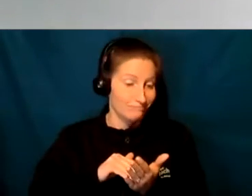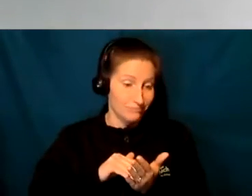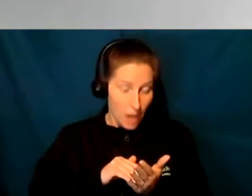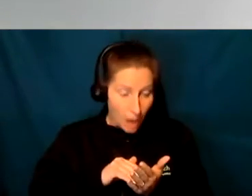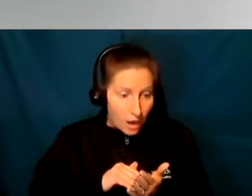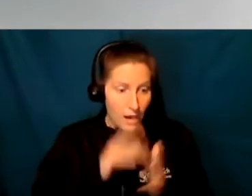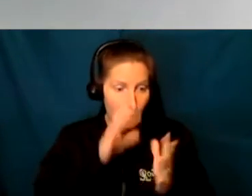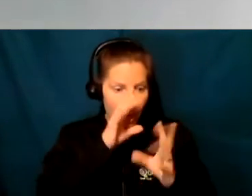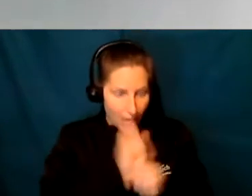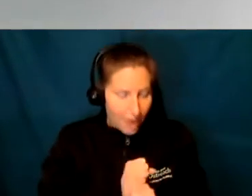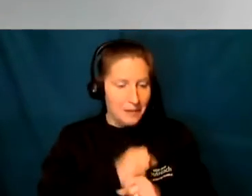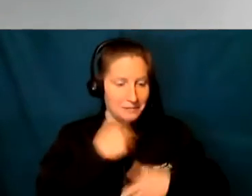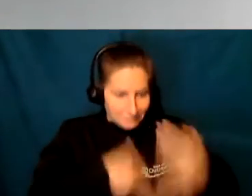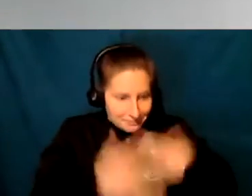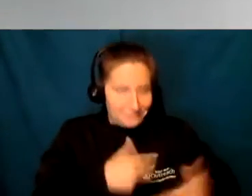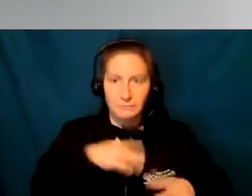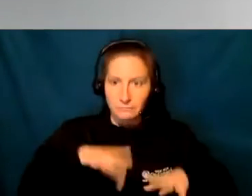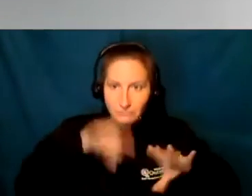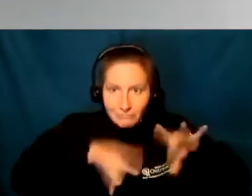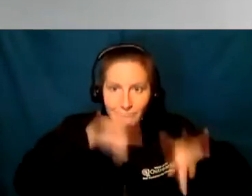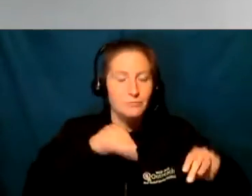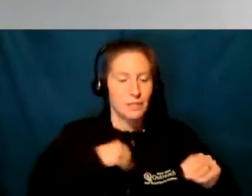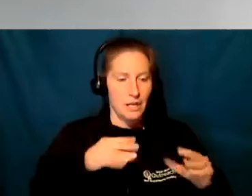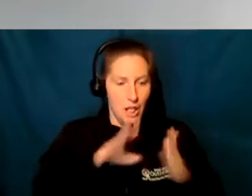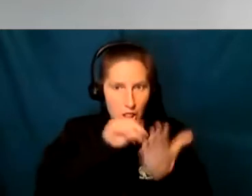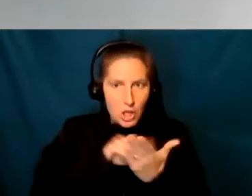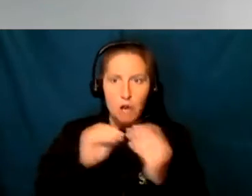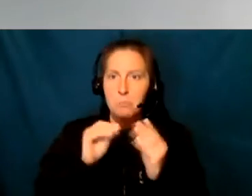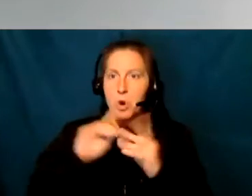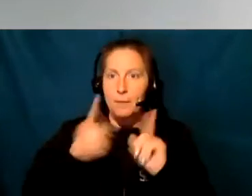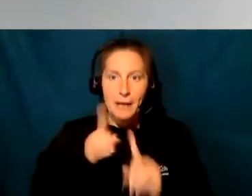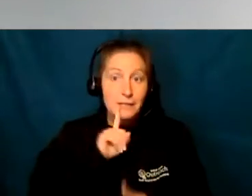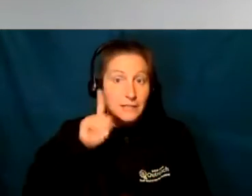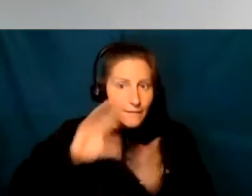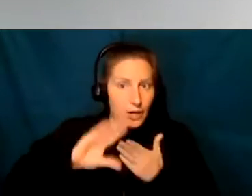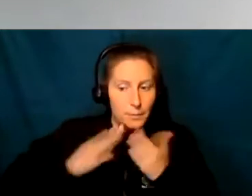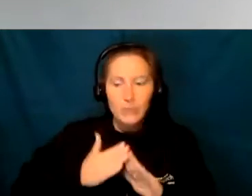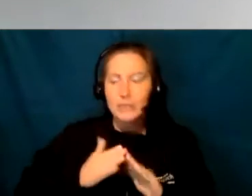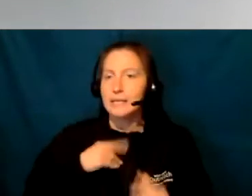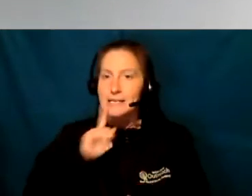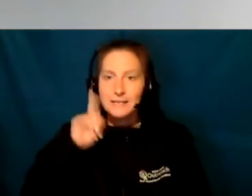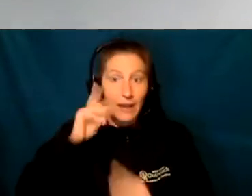with it, and then started learning more about the deaf community, the deaf world. And so I didn't